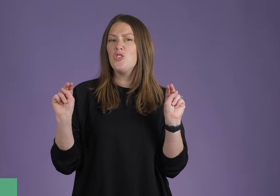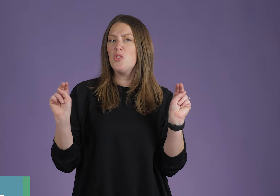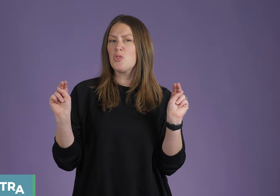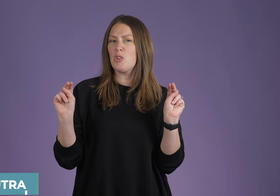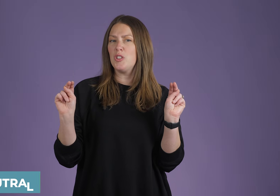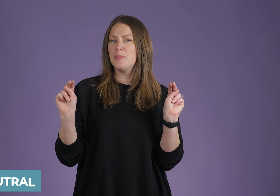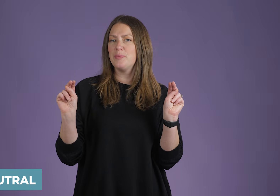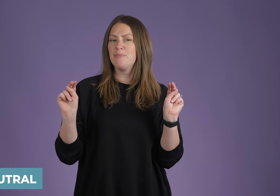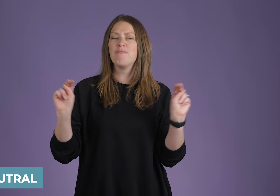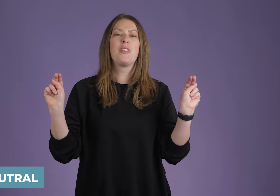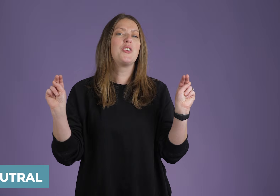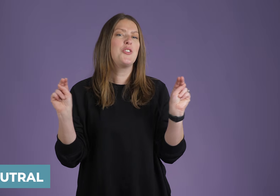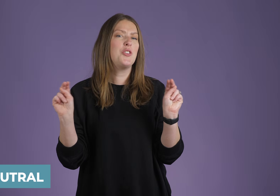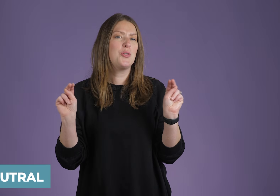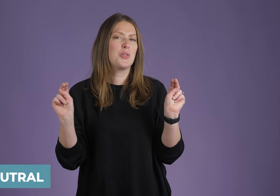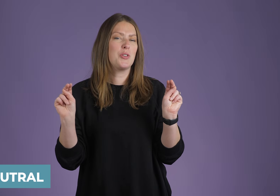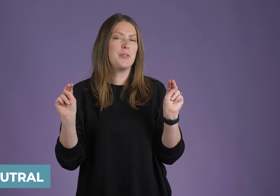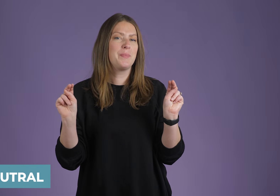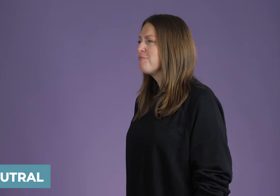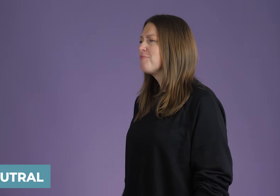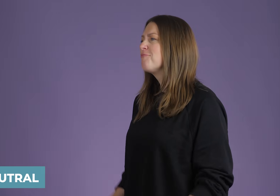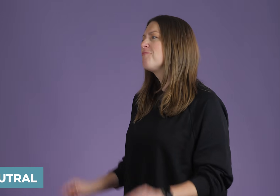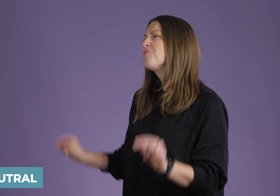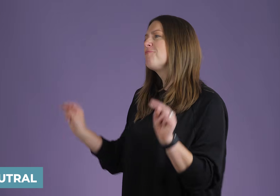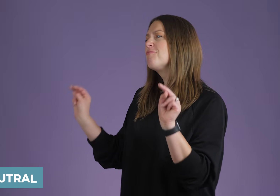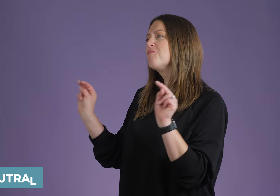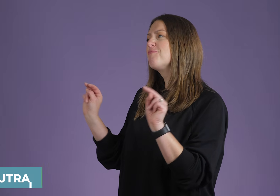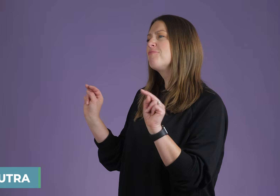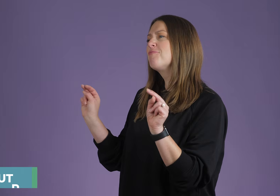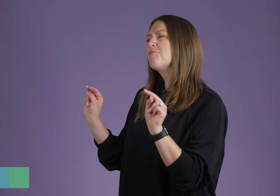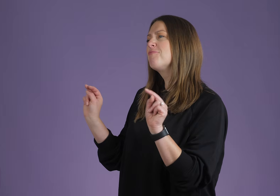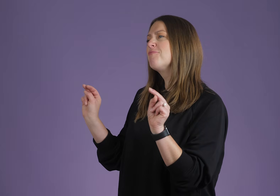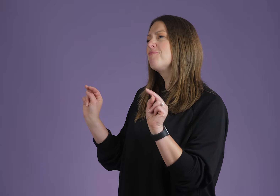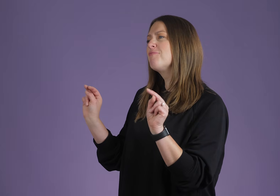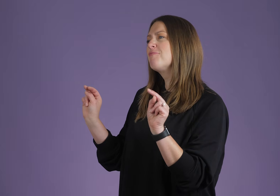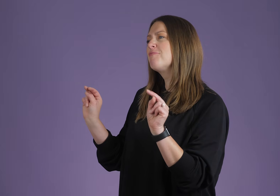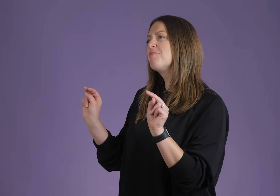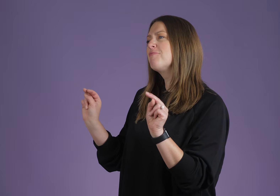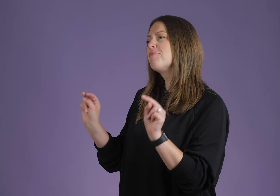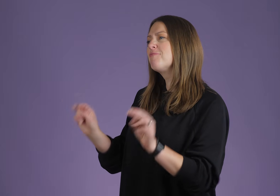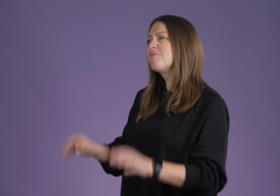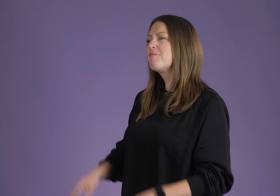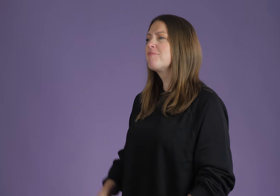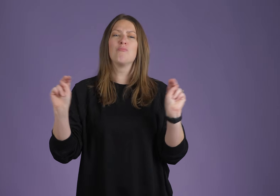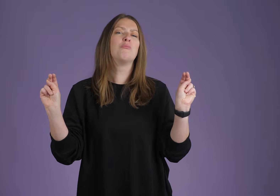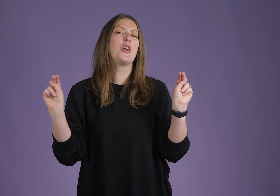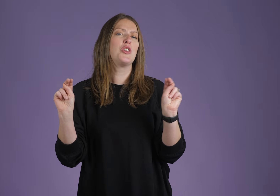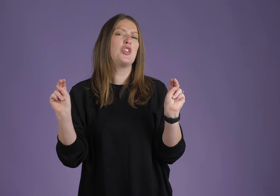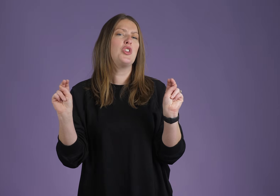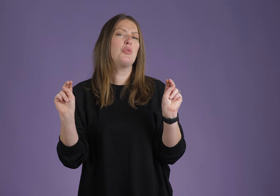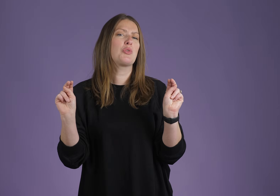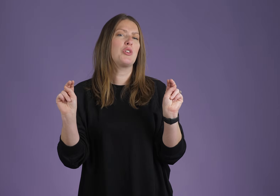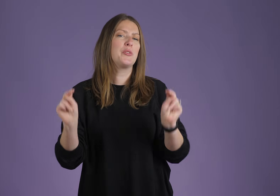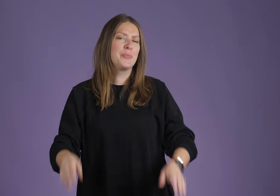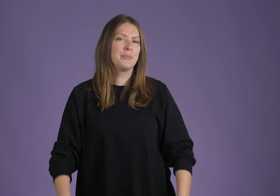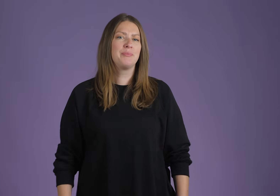Neutral. You have flat-N’s shaking back and forth. Neutral